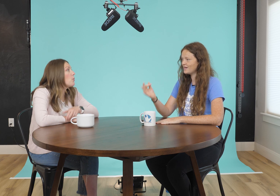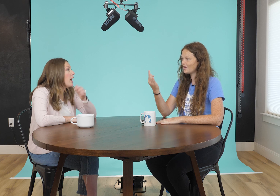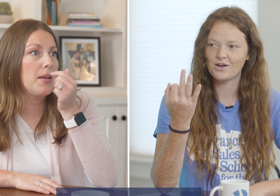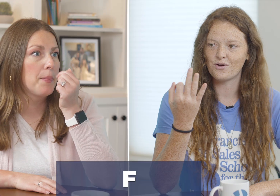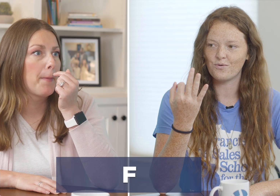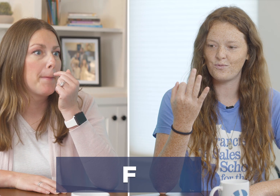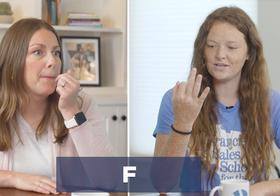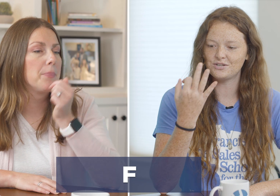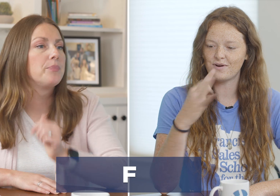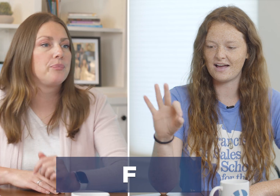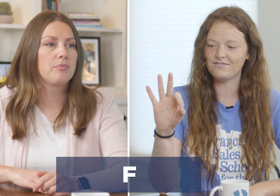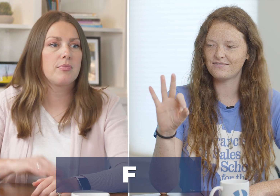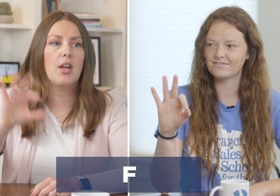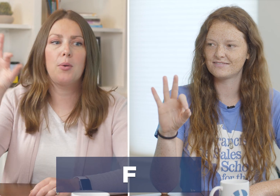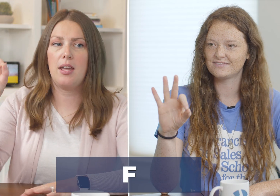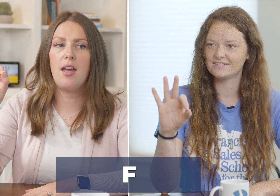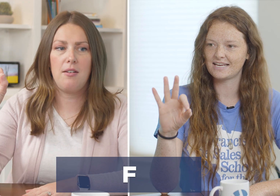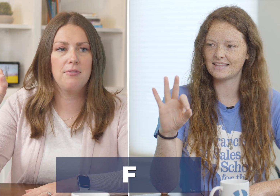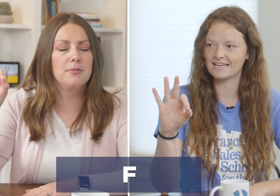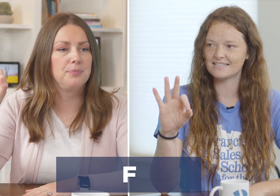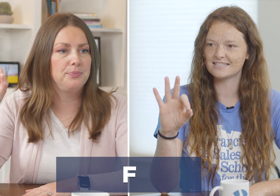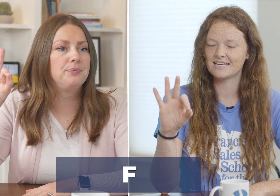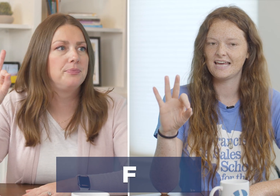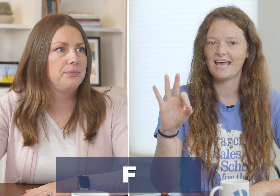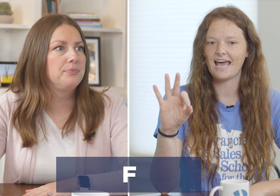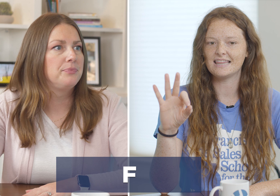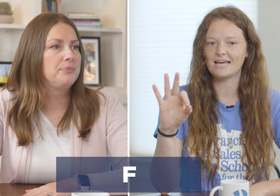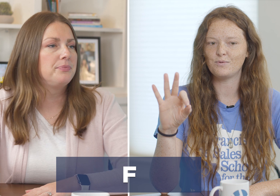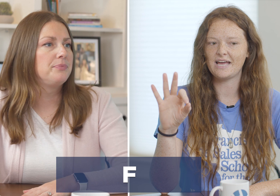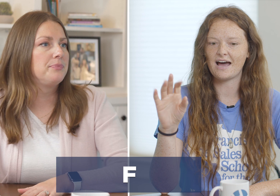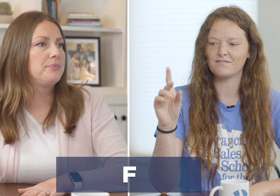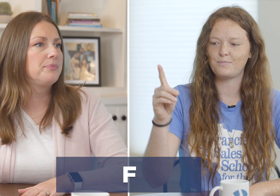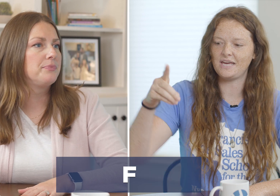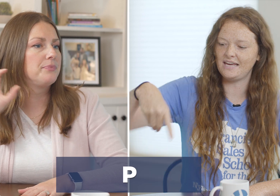Okay, we do f f this and then we have P